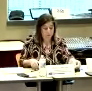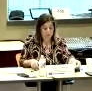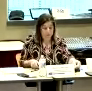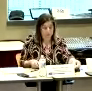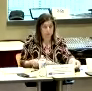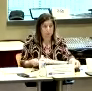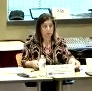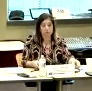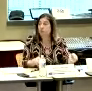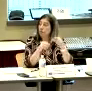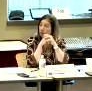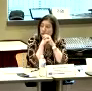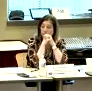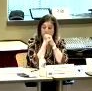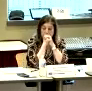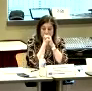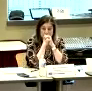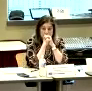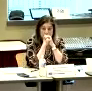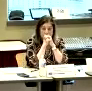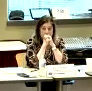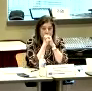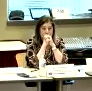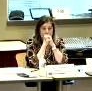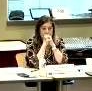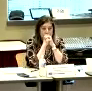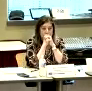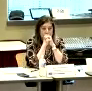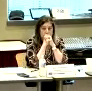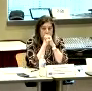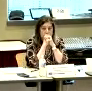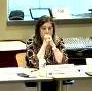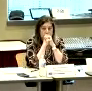On a more somber and much sadder note, we're missing today one